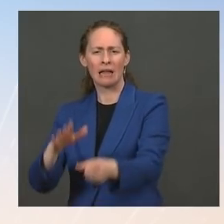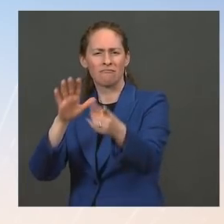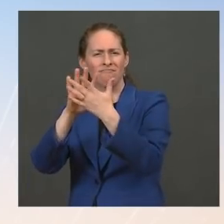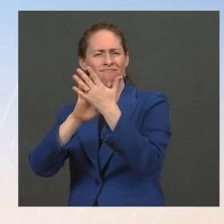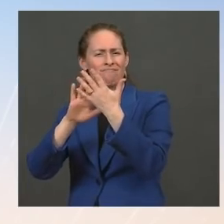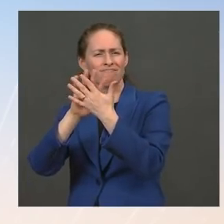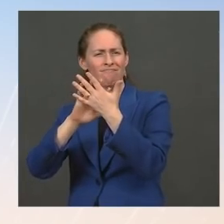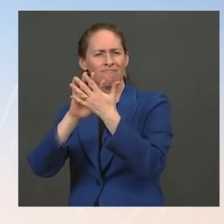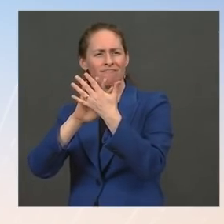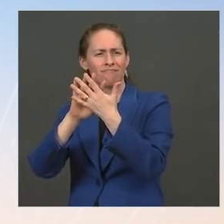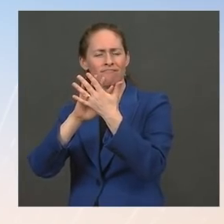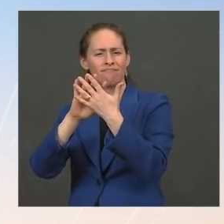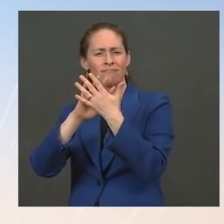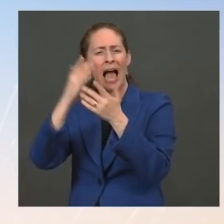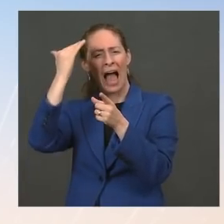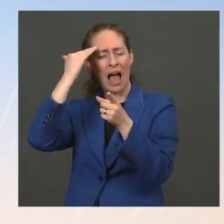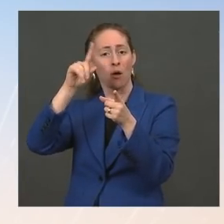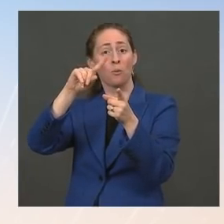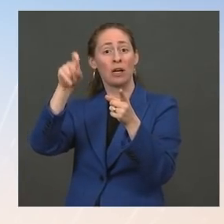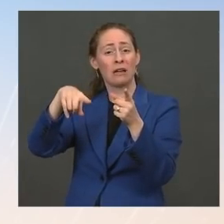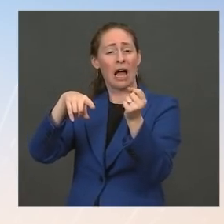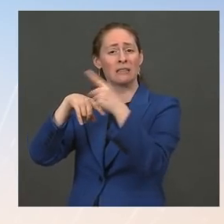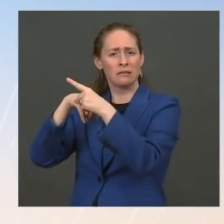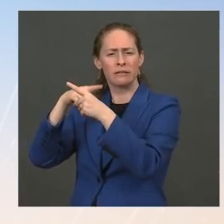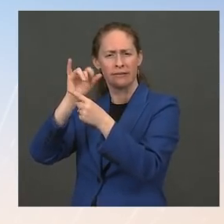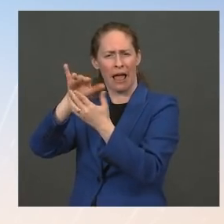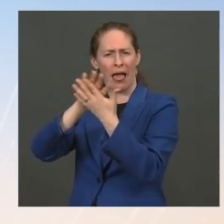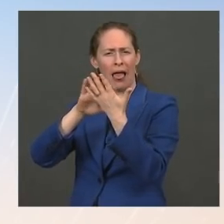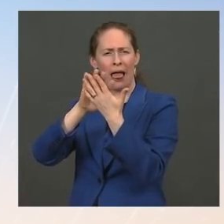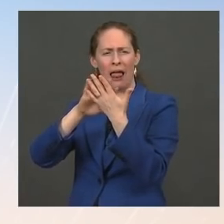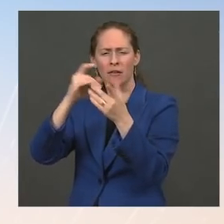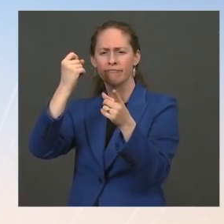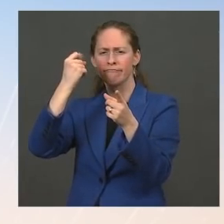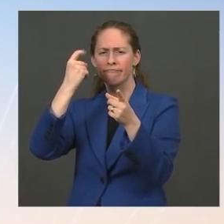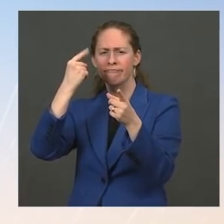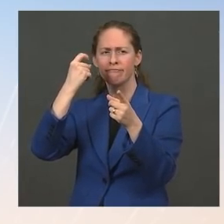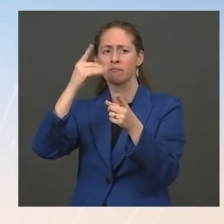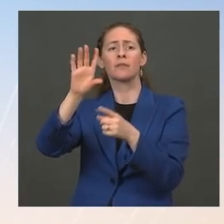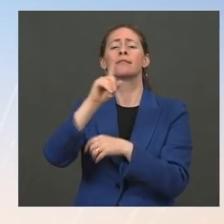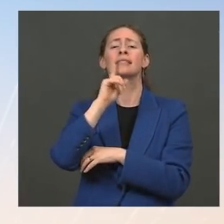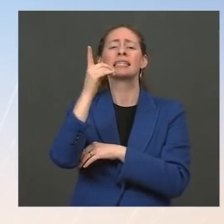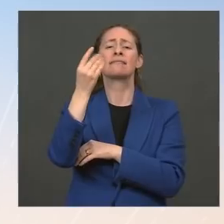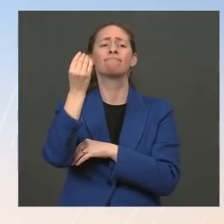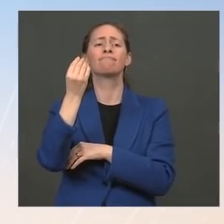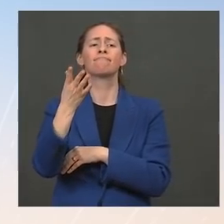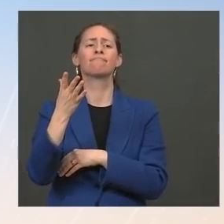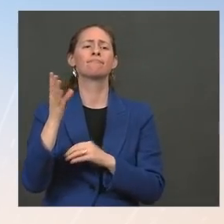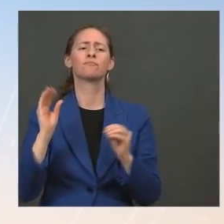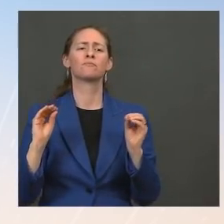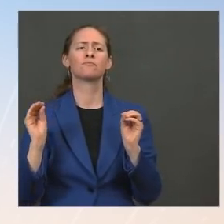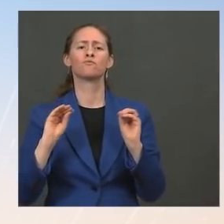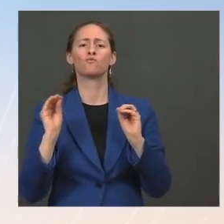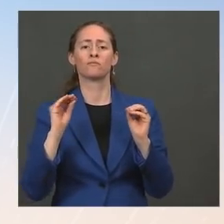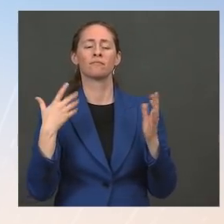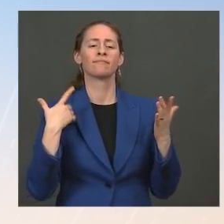was that he wasn't taking any options off the table, but he's going to rely on the advice of his health and medical experts.